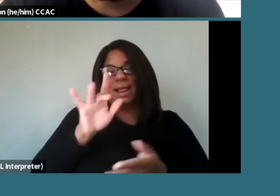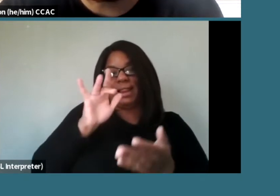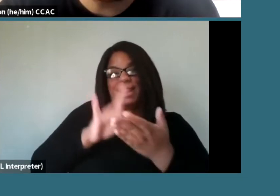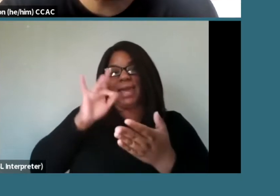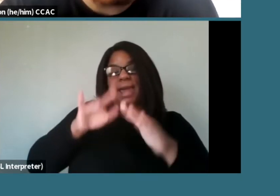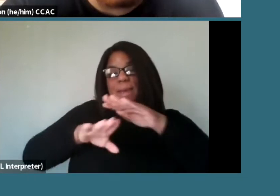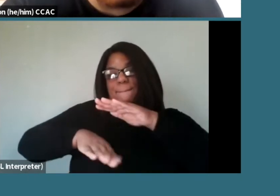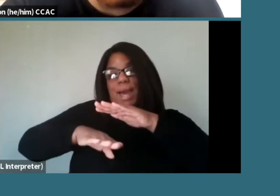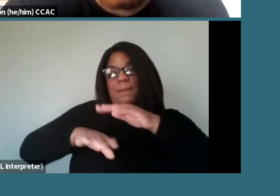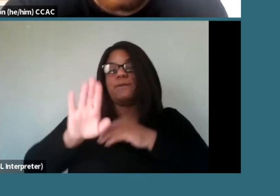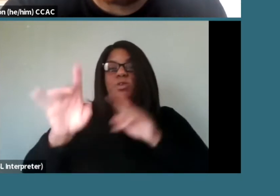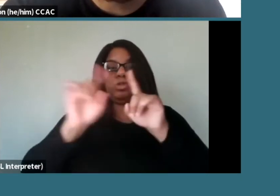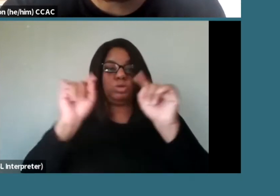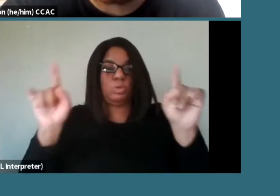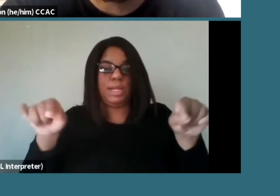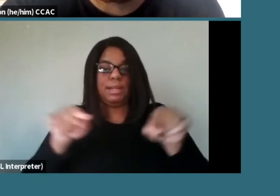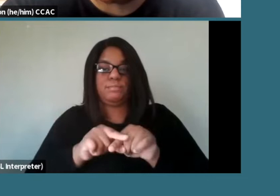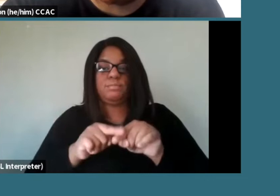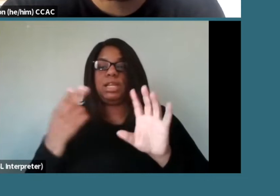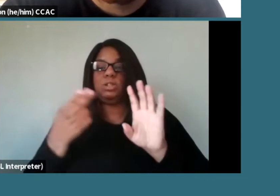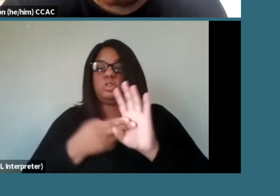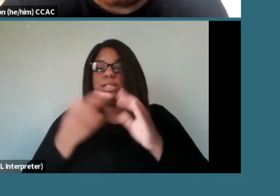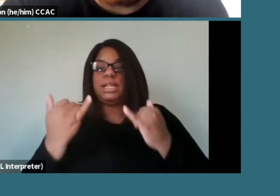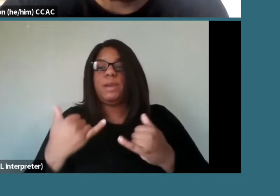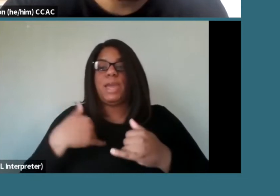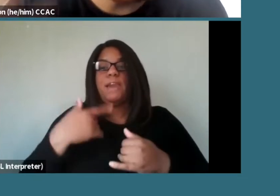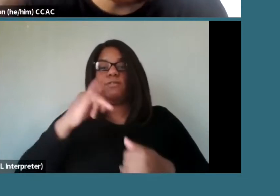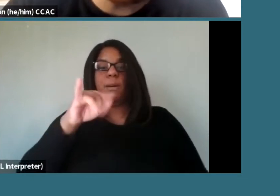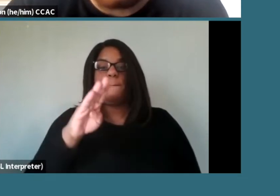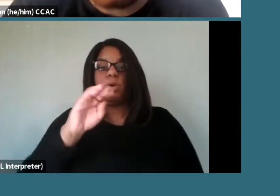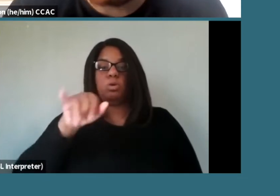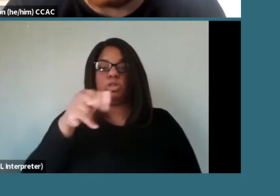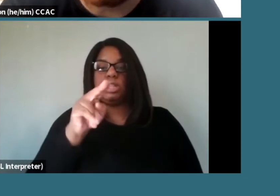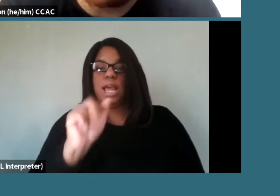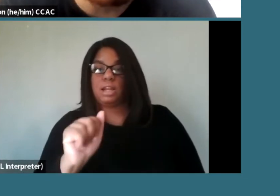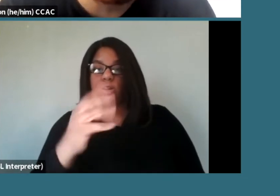Joining us today, we have Bojana Coklyat. Would you like to introduce yourself?